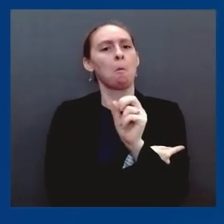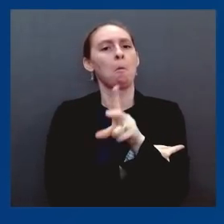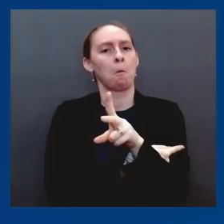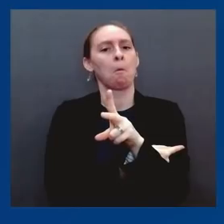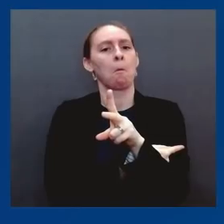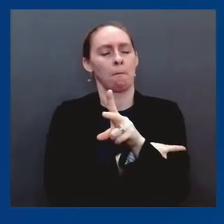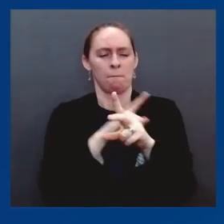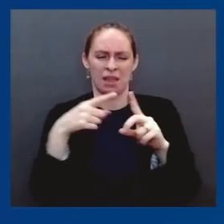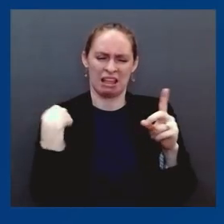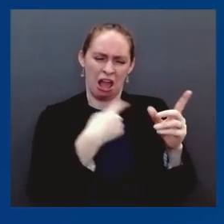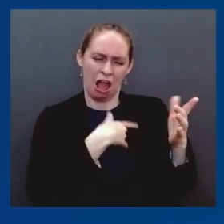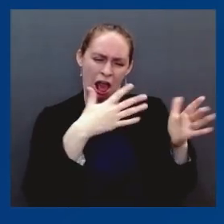to distinguish between the two.